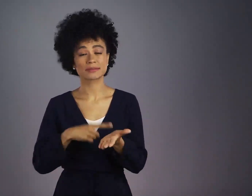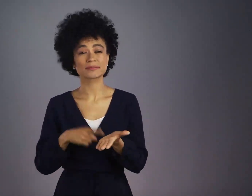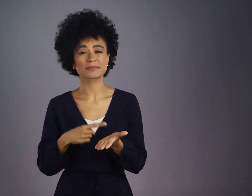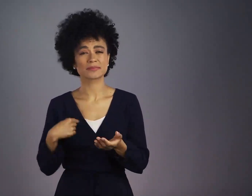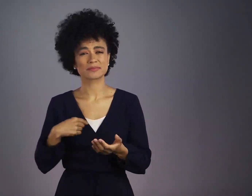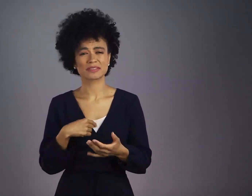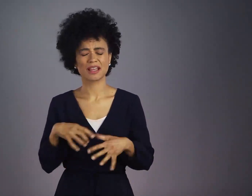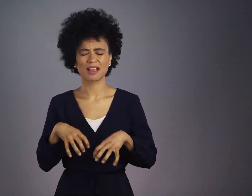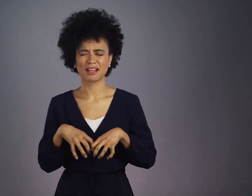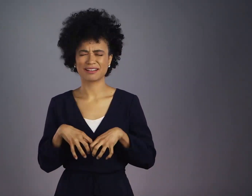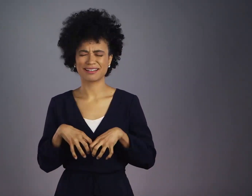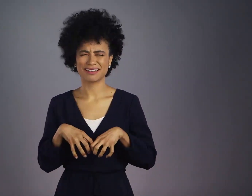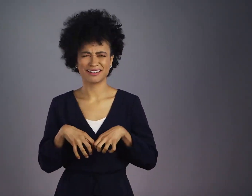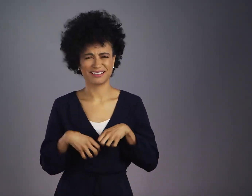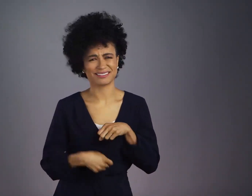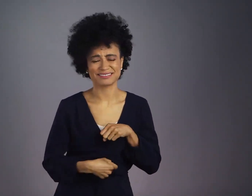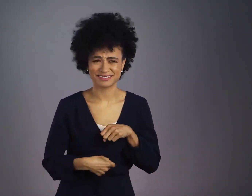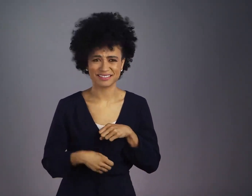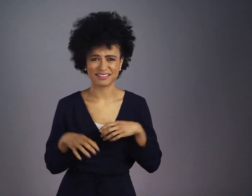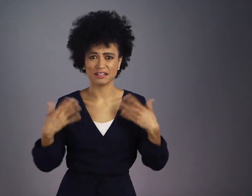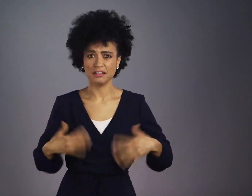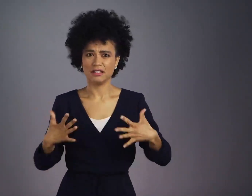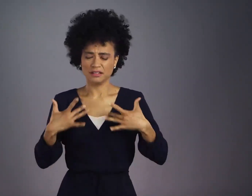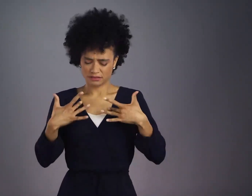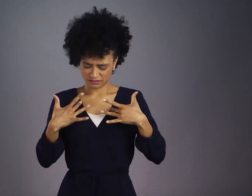In desperation, we have even got tight ourselves —